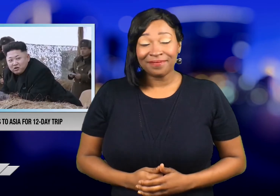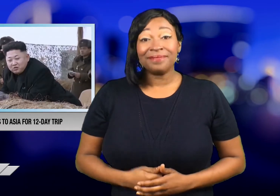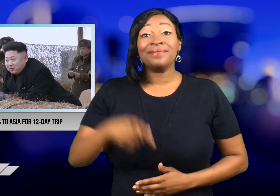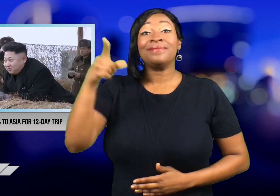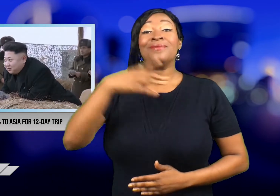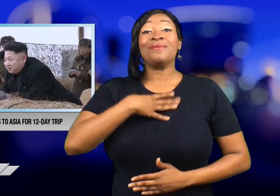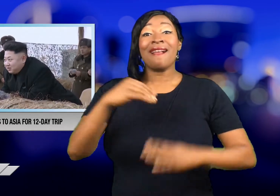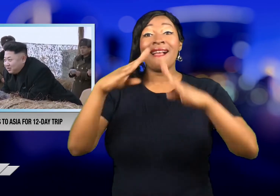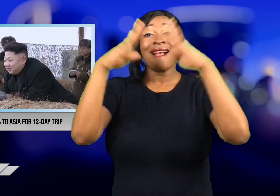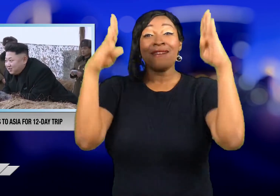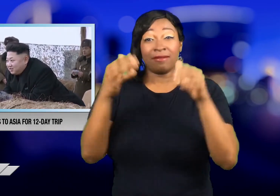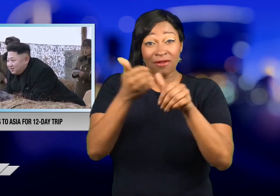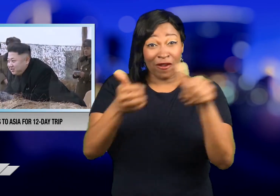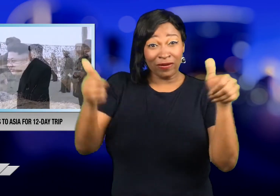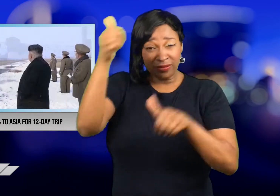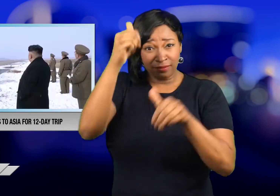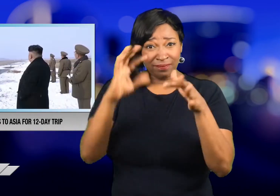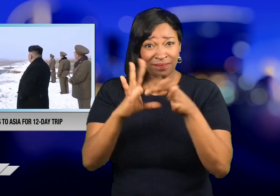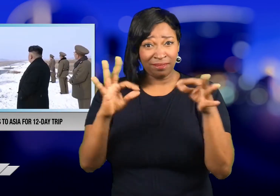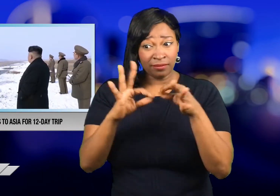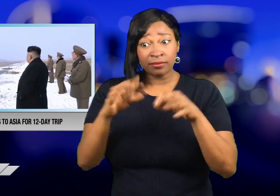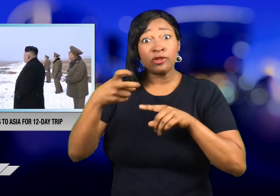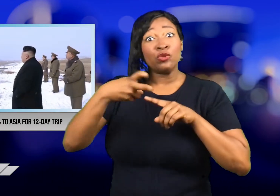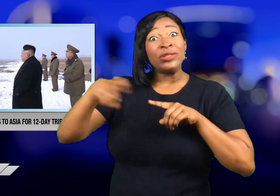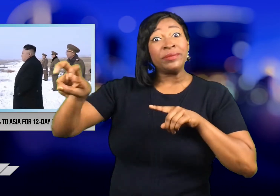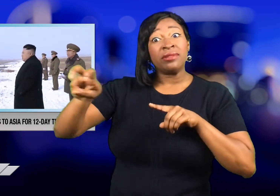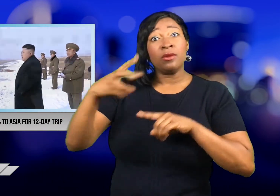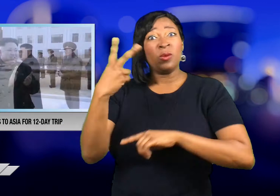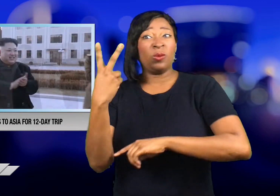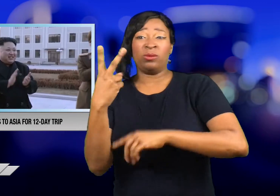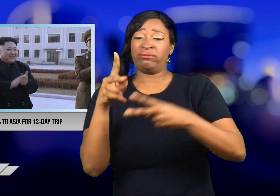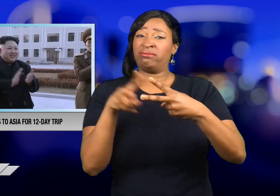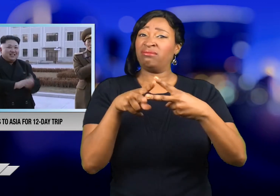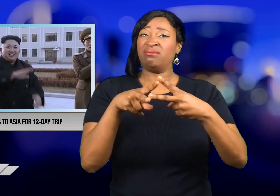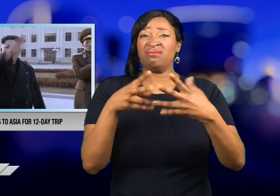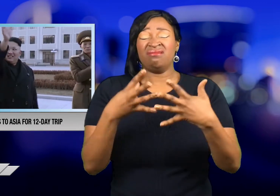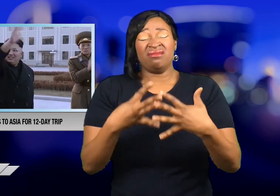White House officials say the trip has two main